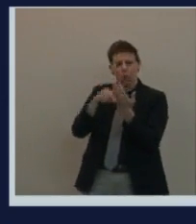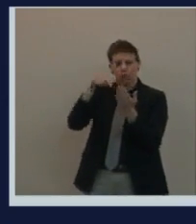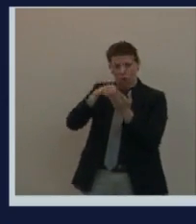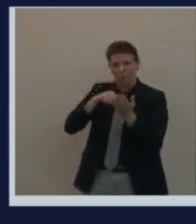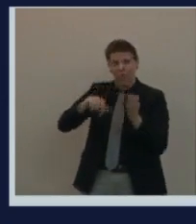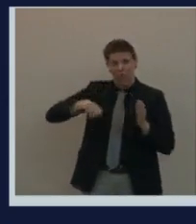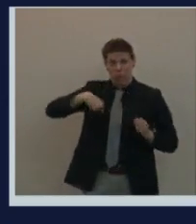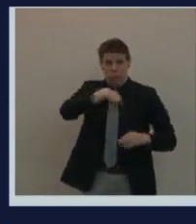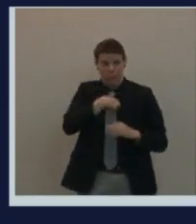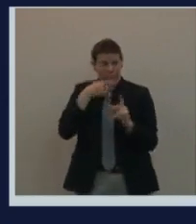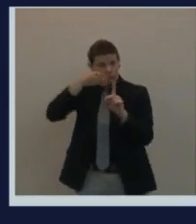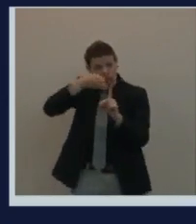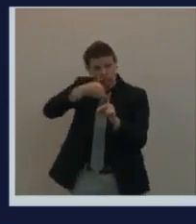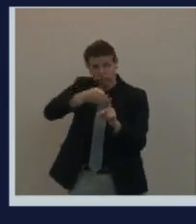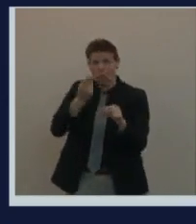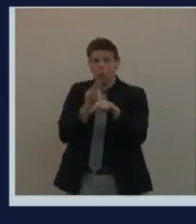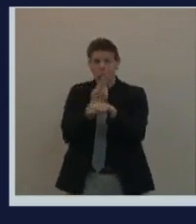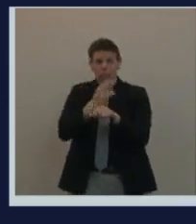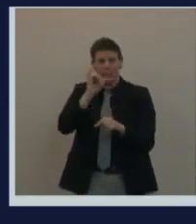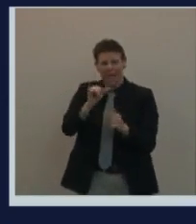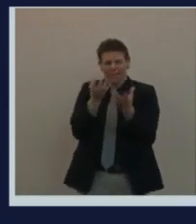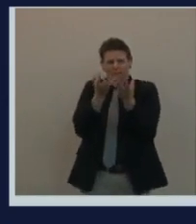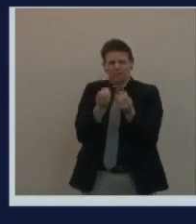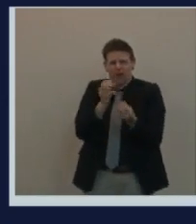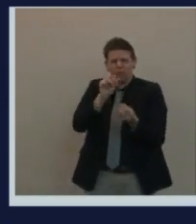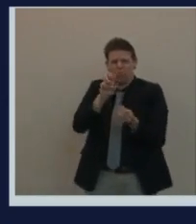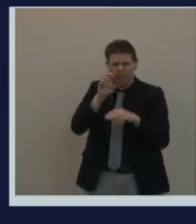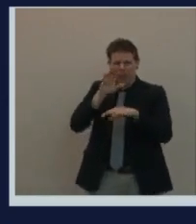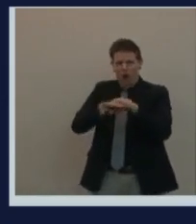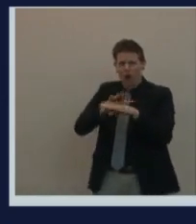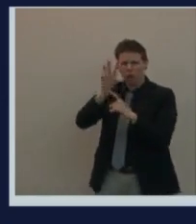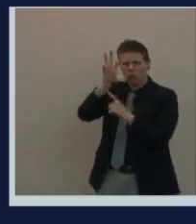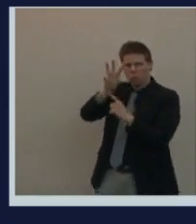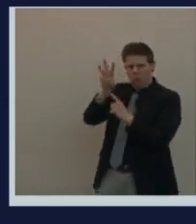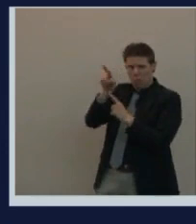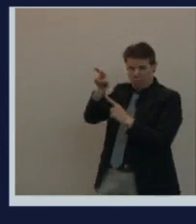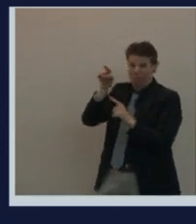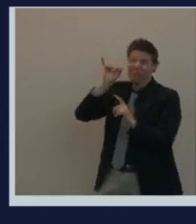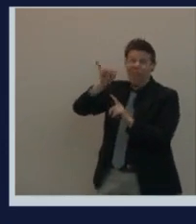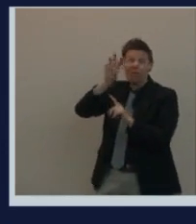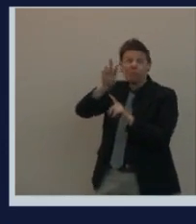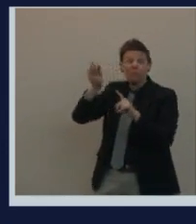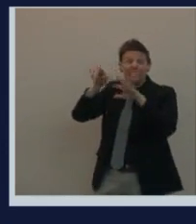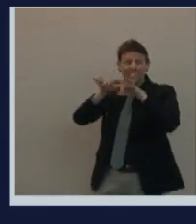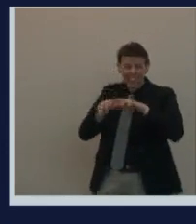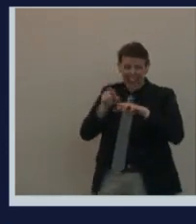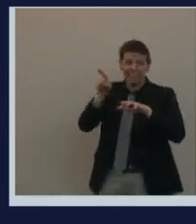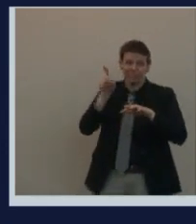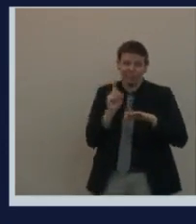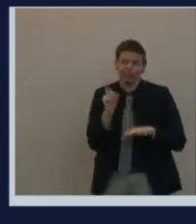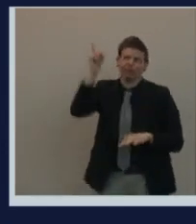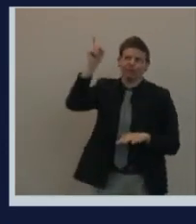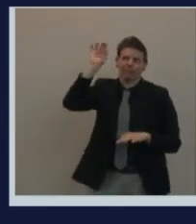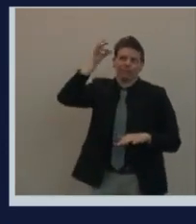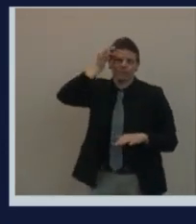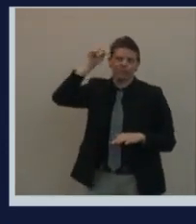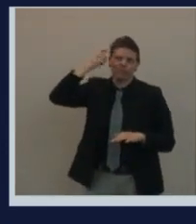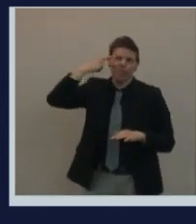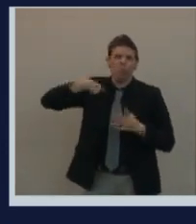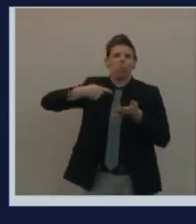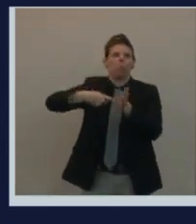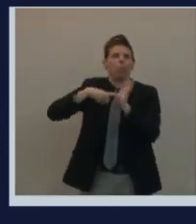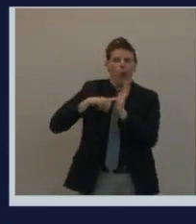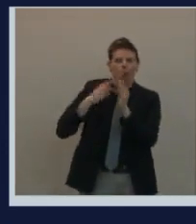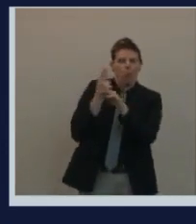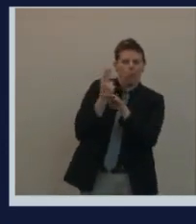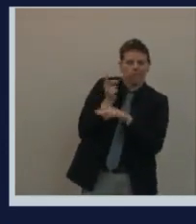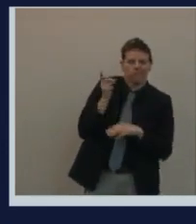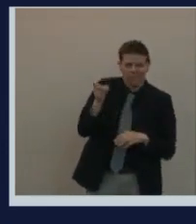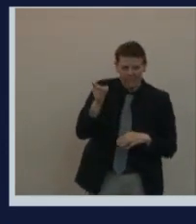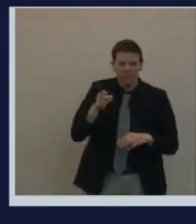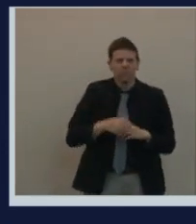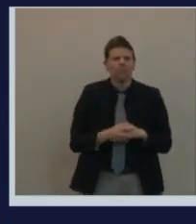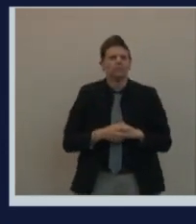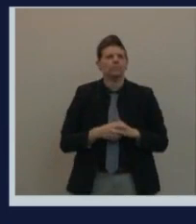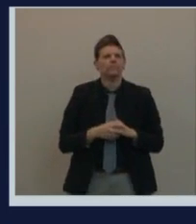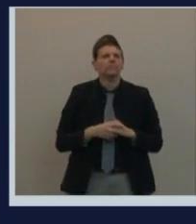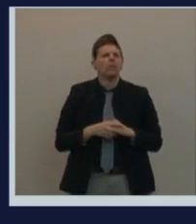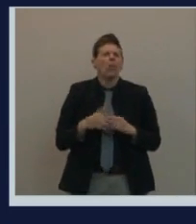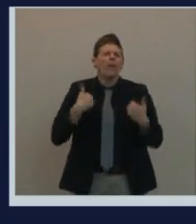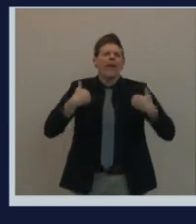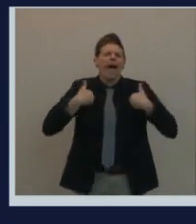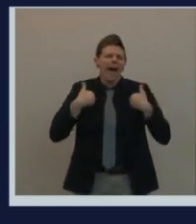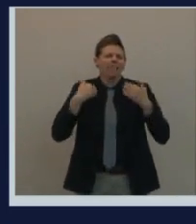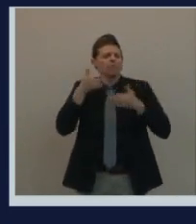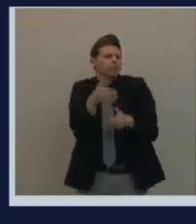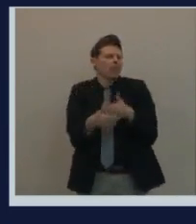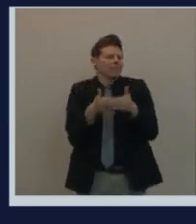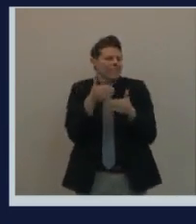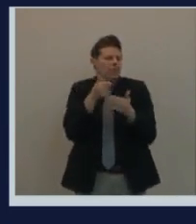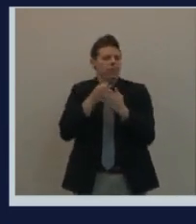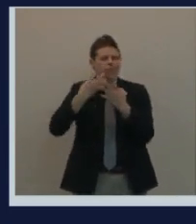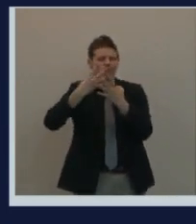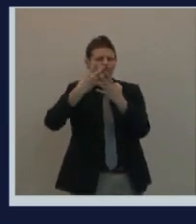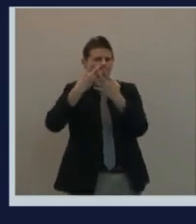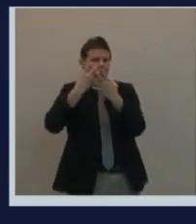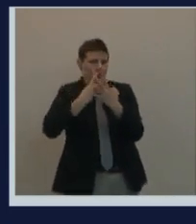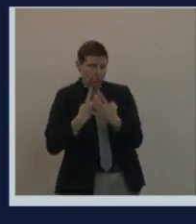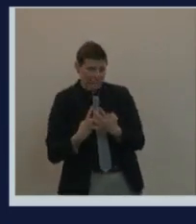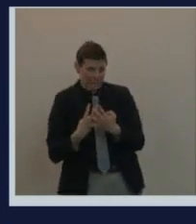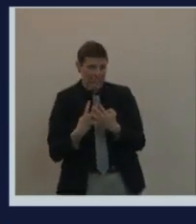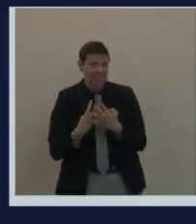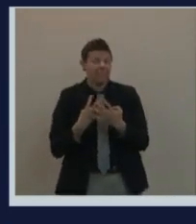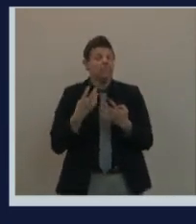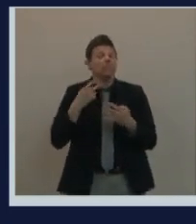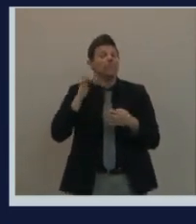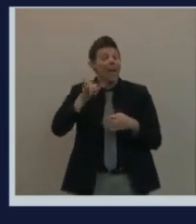THESE WEBSITES, OR -- IT IS NOT EVEN WEBSITE, THE SOFTWARE THAT STATES INCLUDING NEW MEXICO USES, ARE OFTEN WEBSITES THAT WERE REQUIRED BY THE FEDERAL GOVERNMENT THAT IN MORE CASES